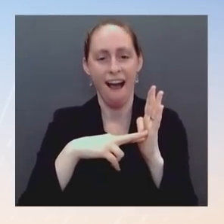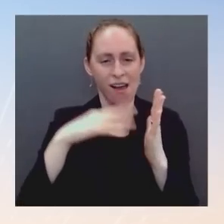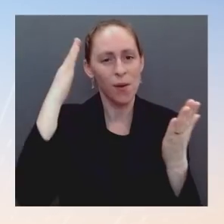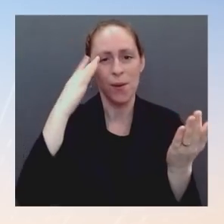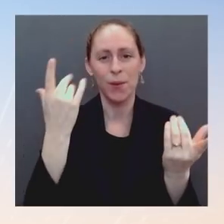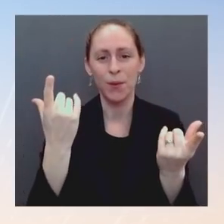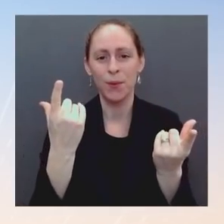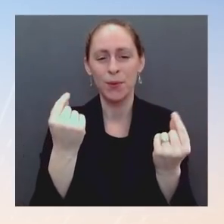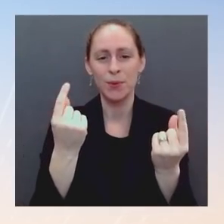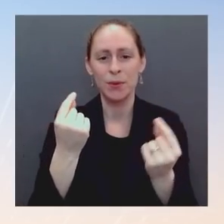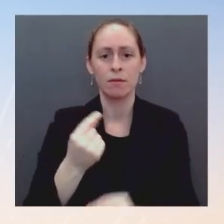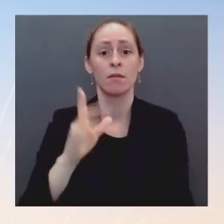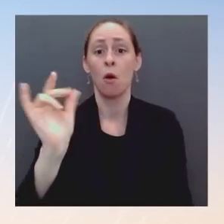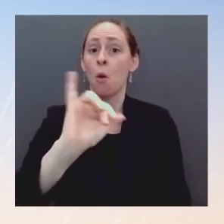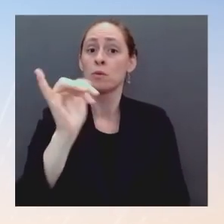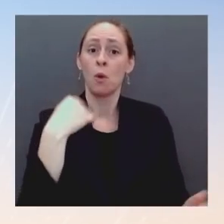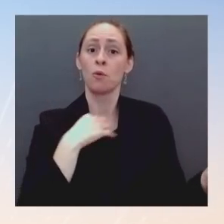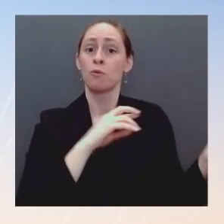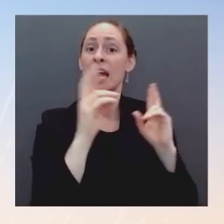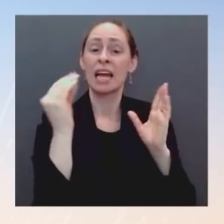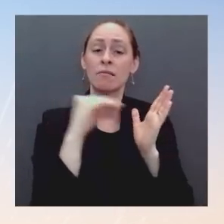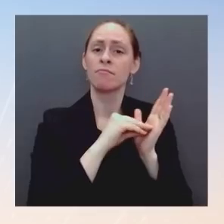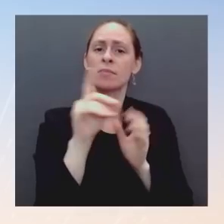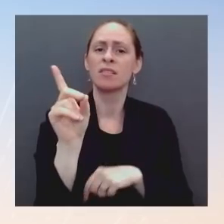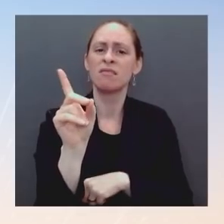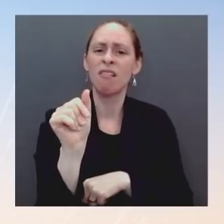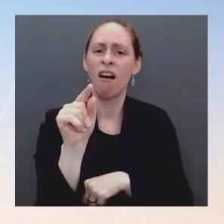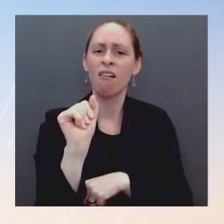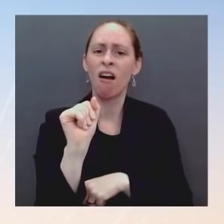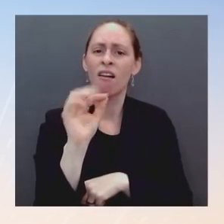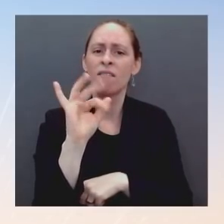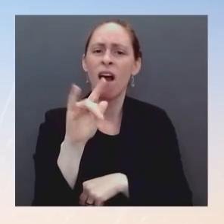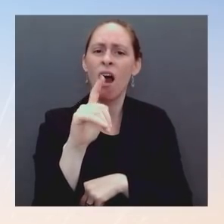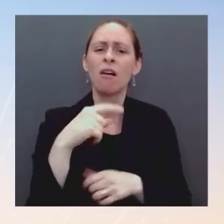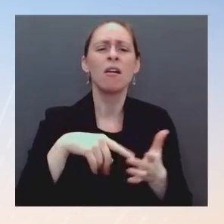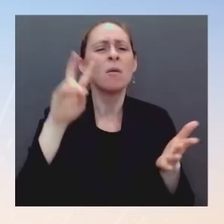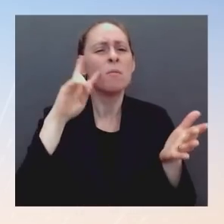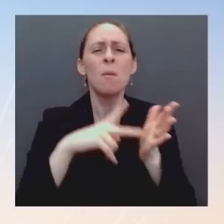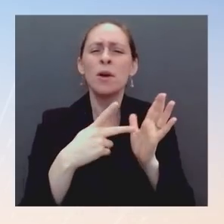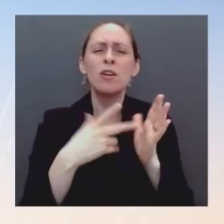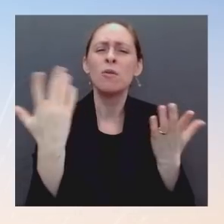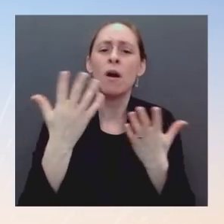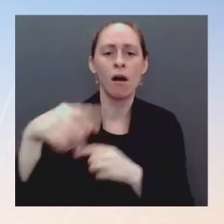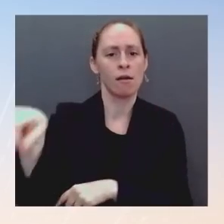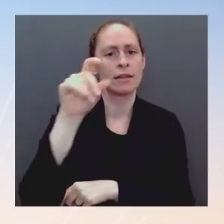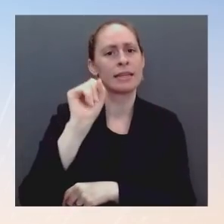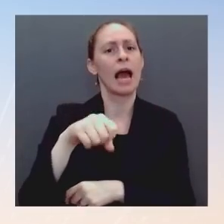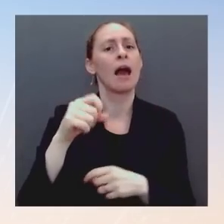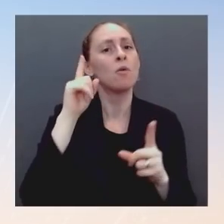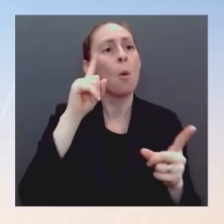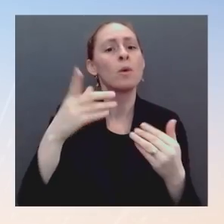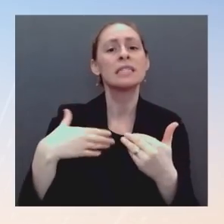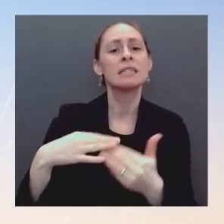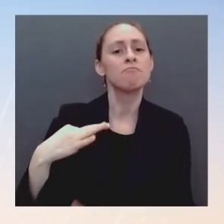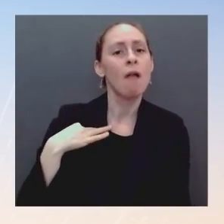amount, recipient, or program name to make it eas- -- as easy as humanly possible. With that, Zeke.